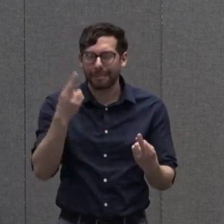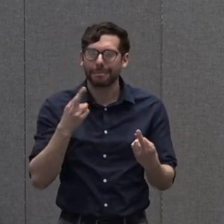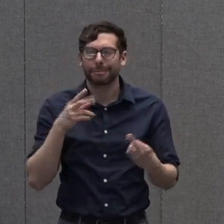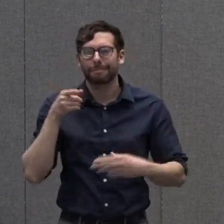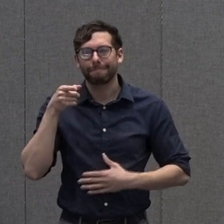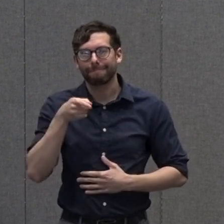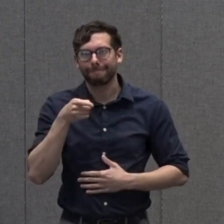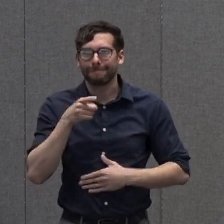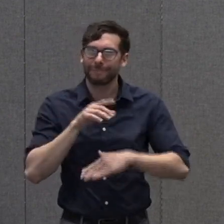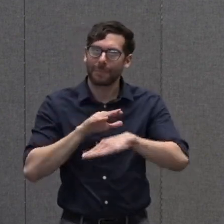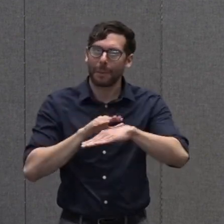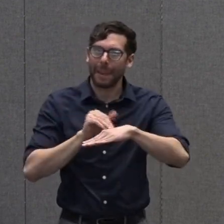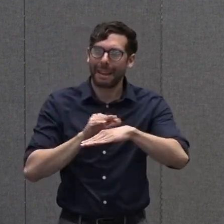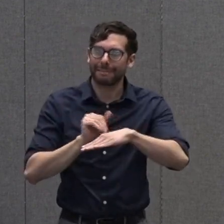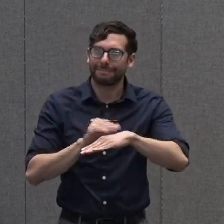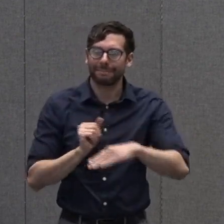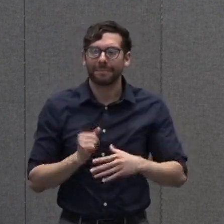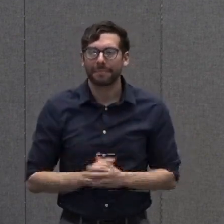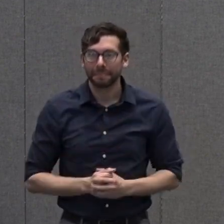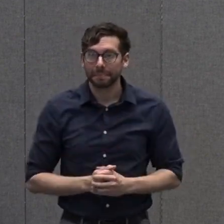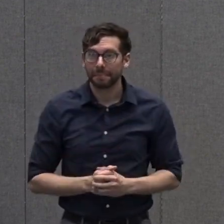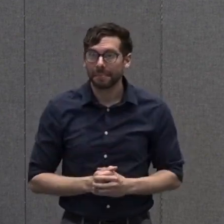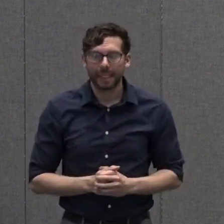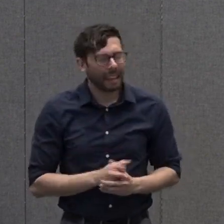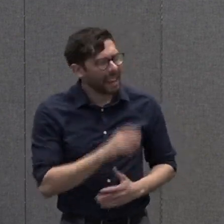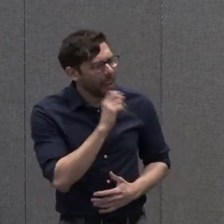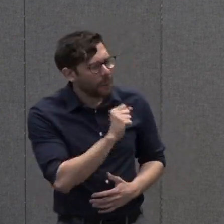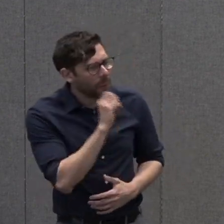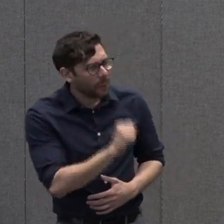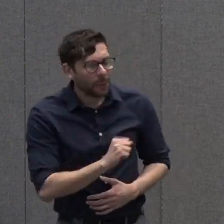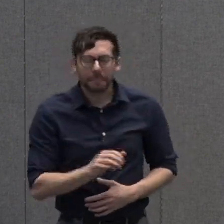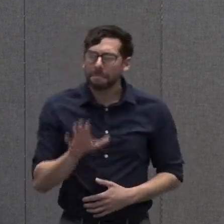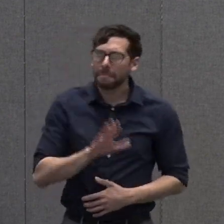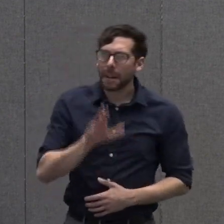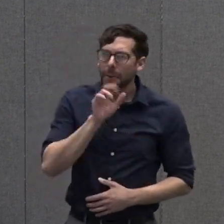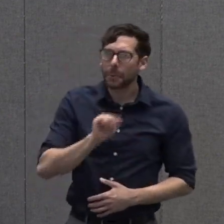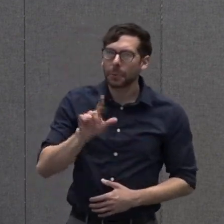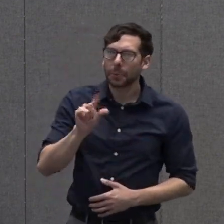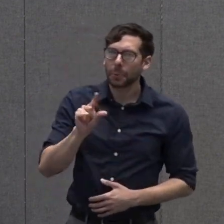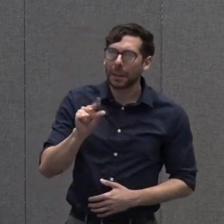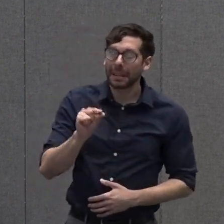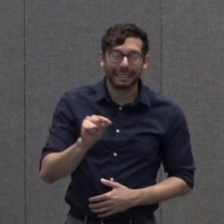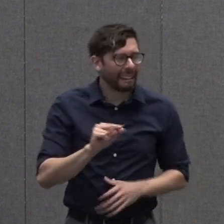He's about 20. - About 20. And how old could he live, how long could he live? He could live over 75 years.